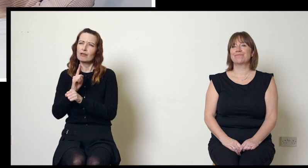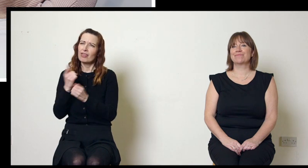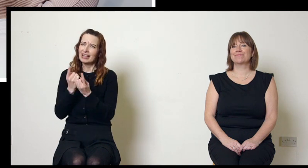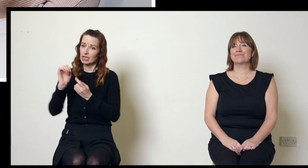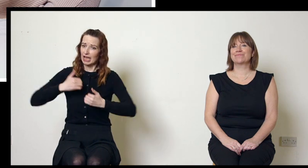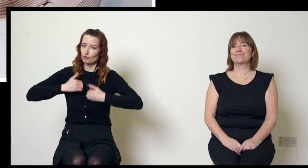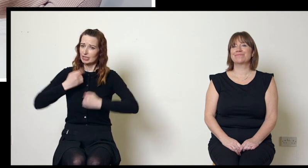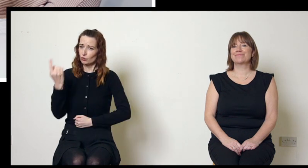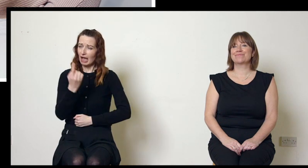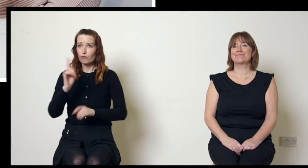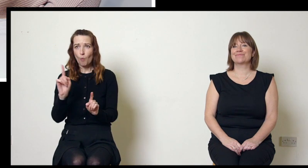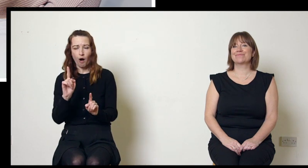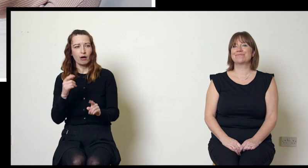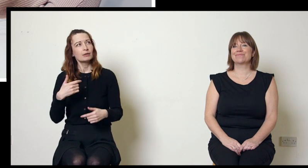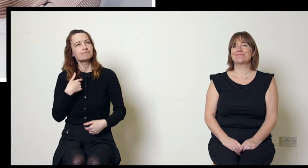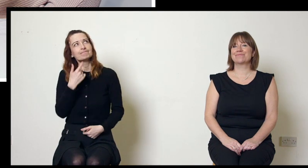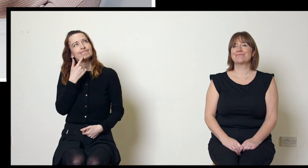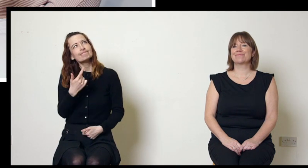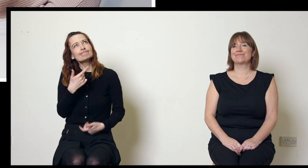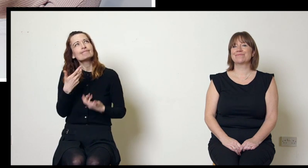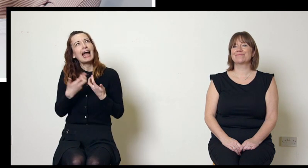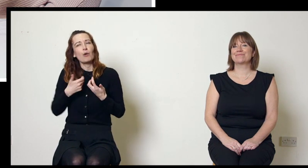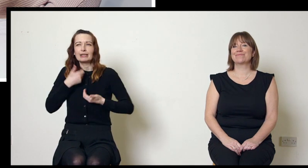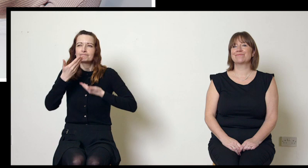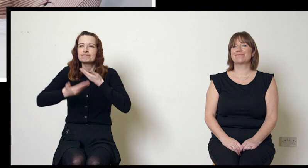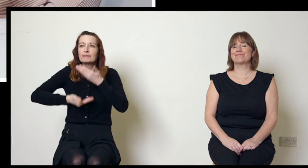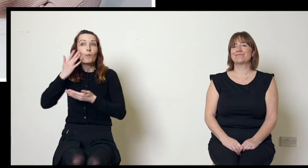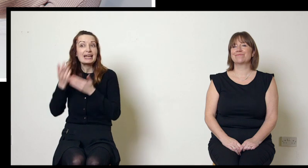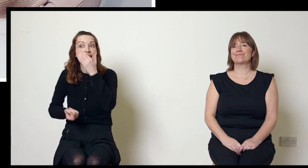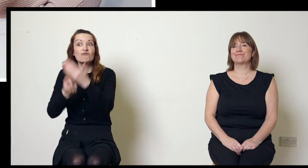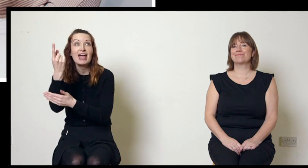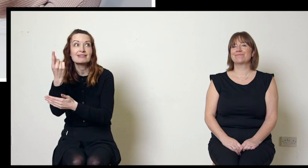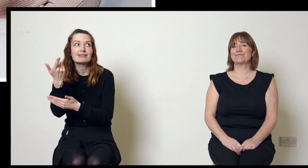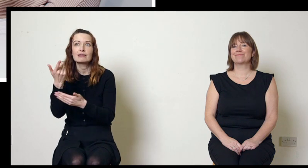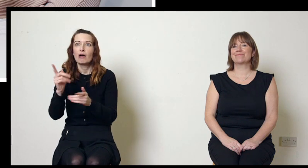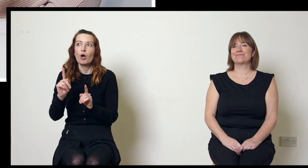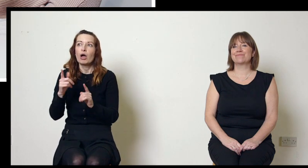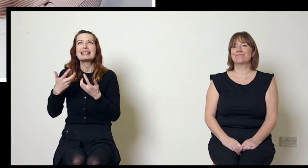I would say the way that we describe an event that we doing whether it's a workshop or a, you know,